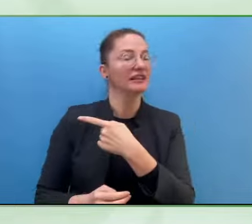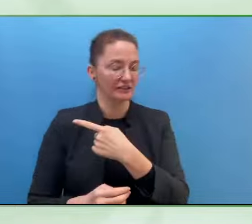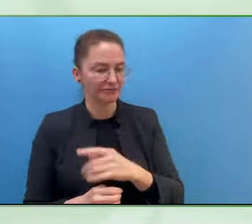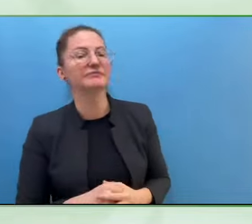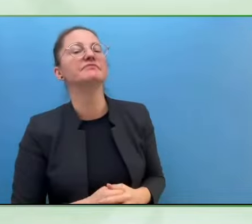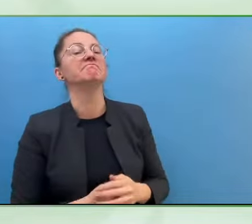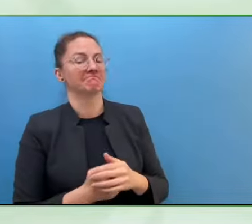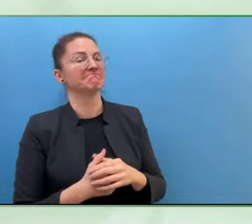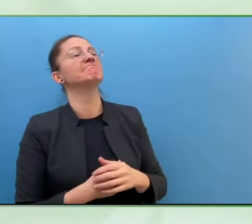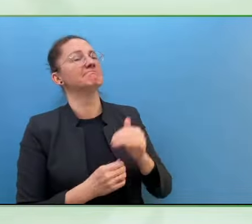nine years ago.